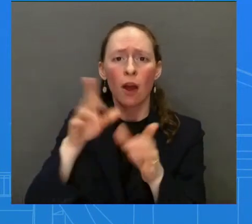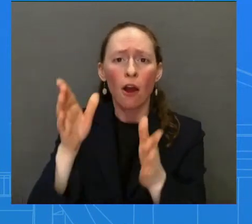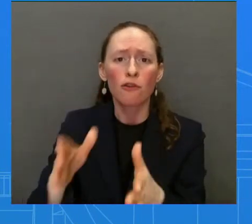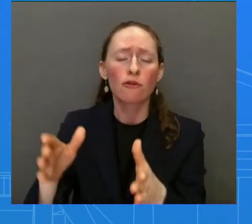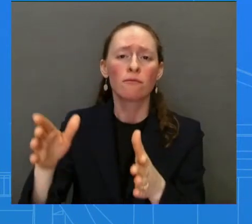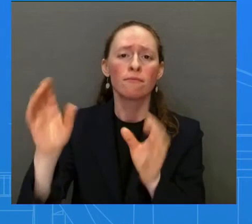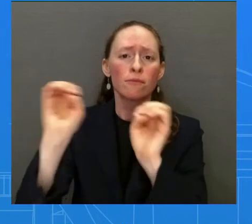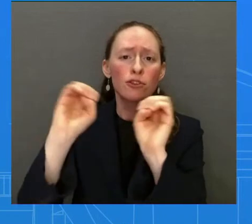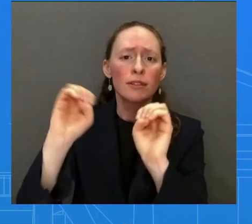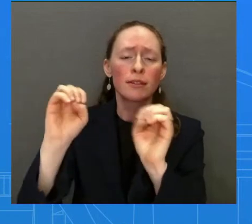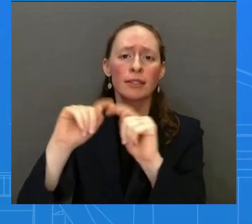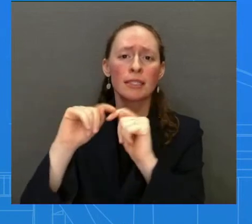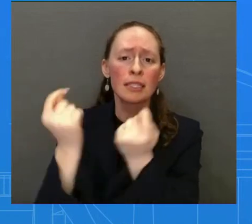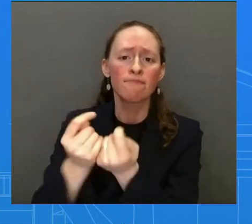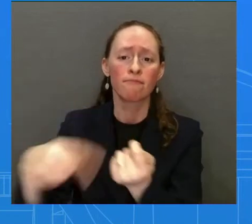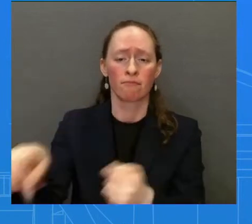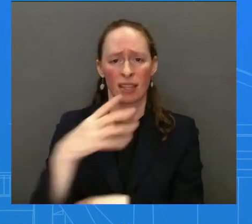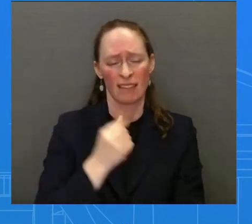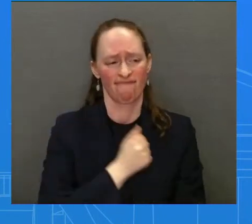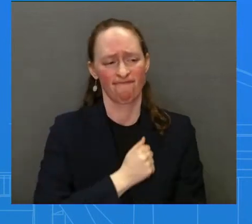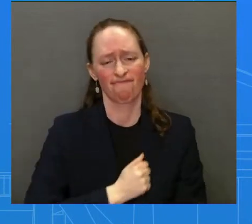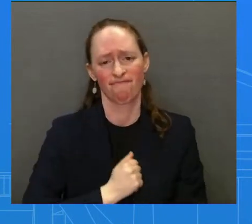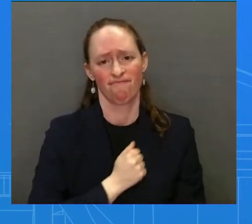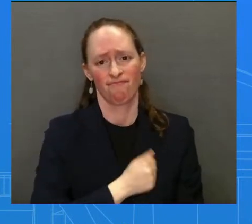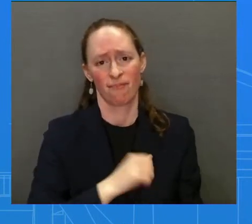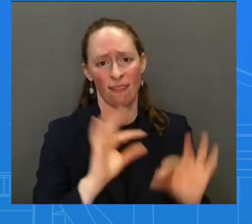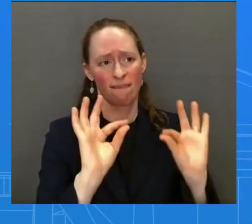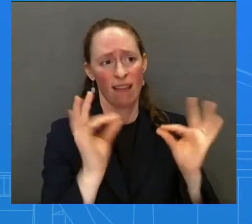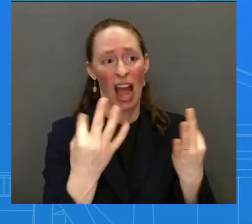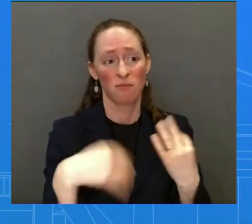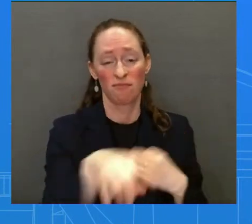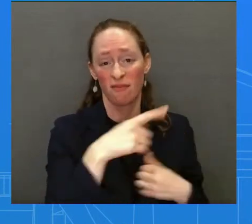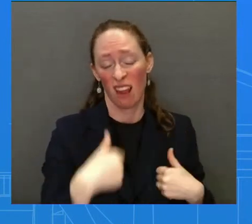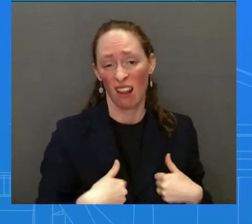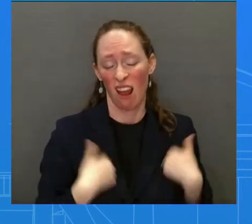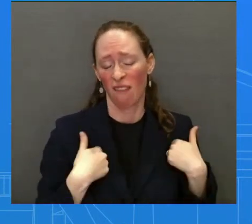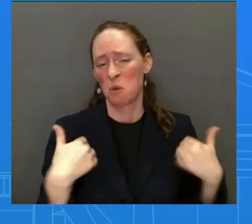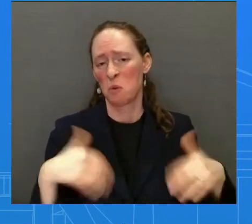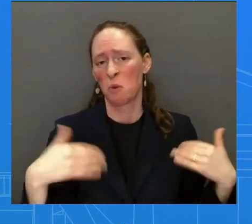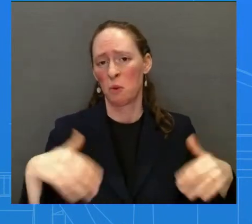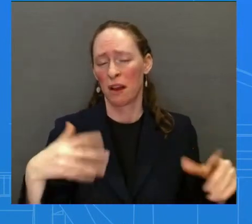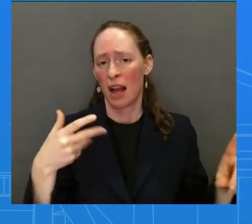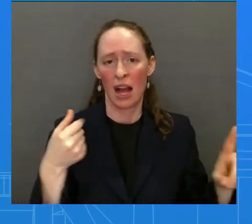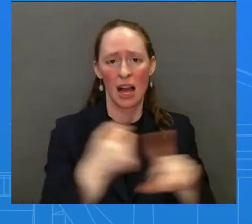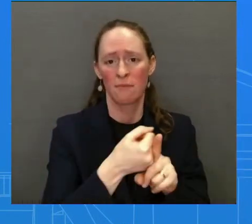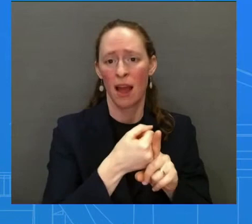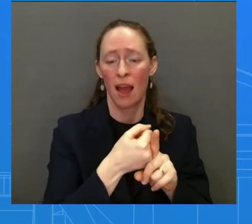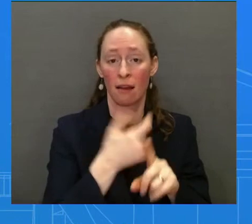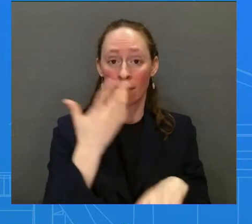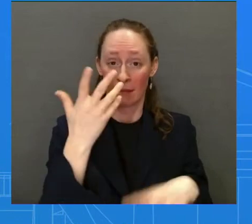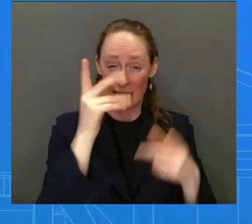While we don't know yet all the details in this latest tragic shooting, we know that too often our schools and communities